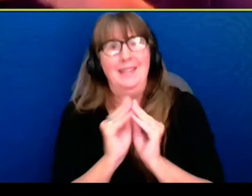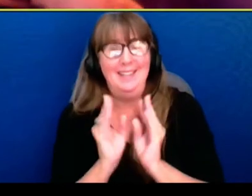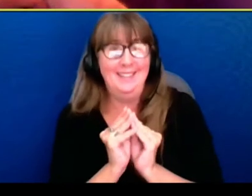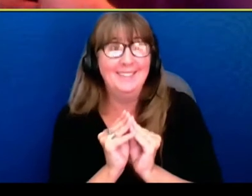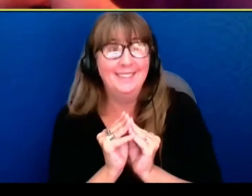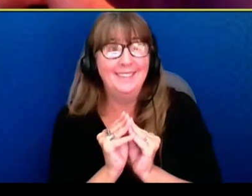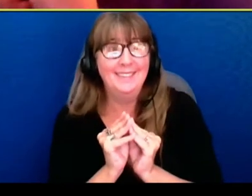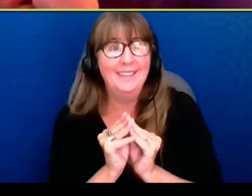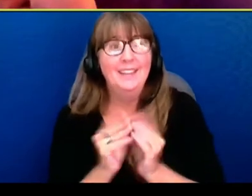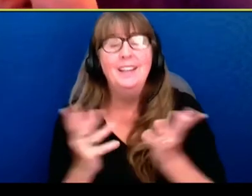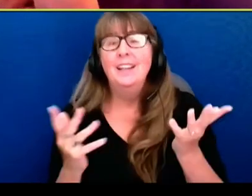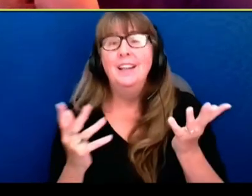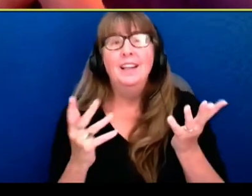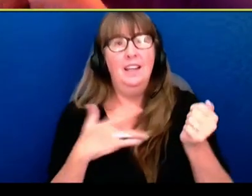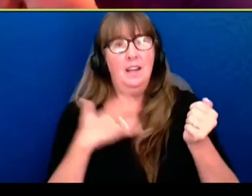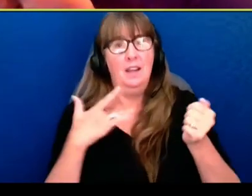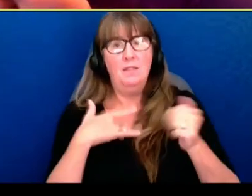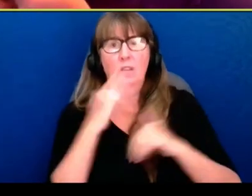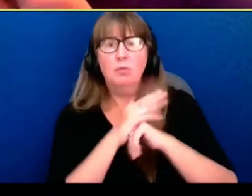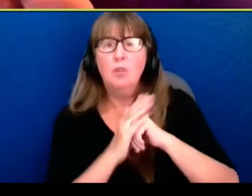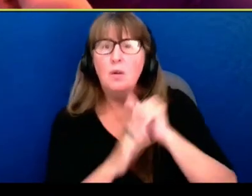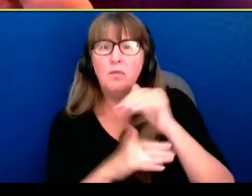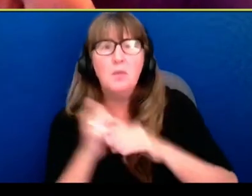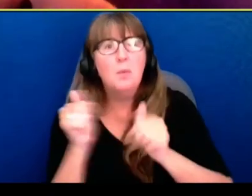I always felt very comfortable with my IEP team.